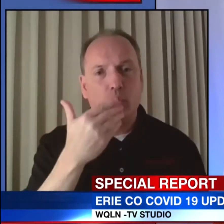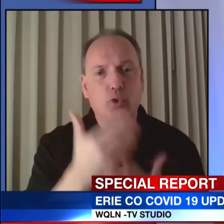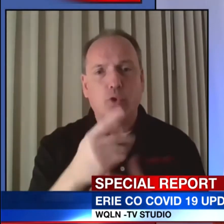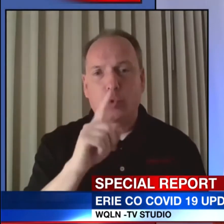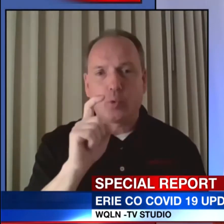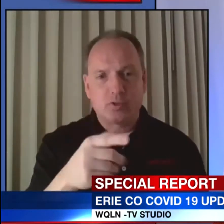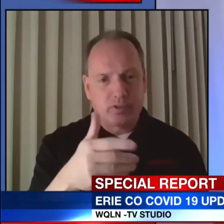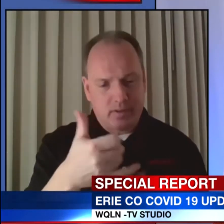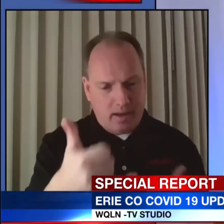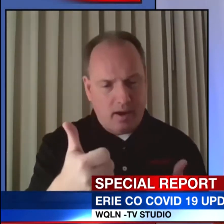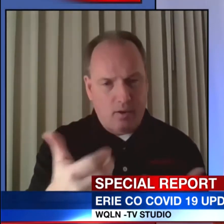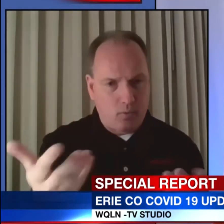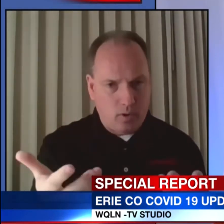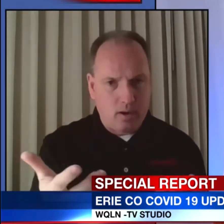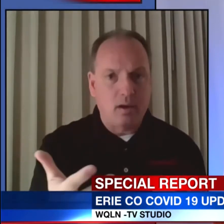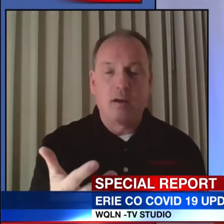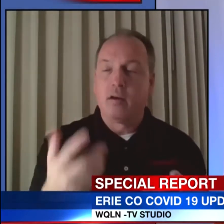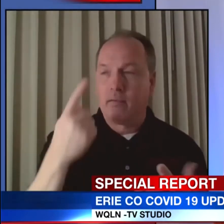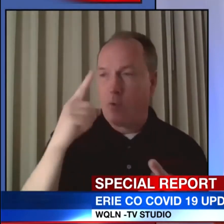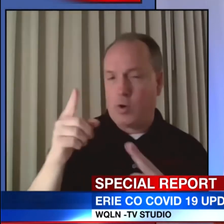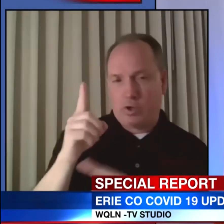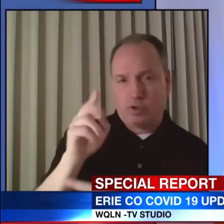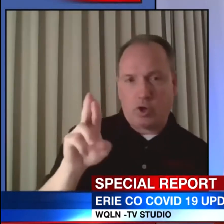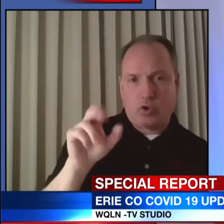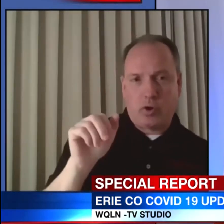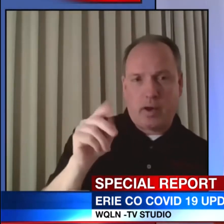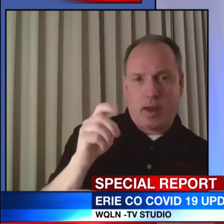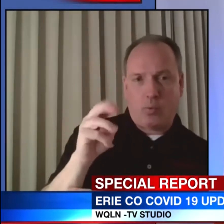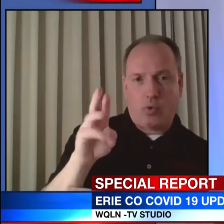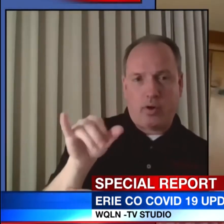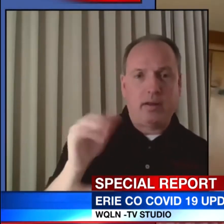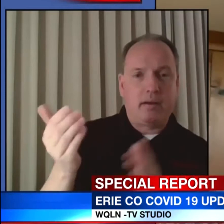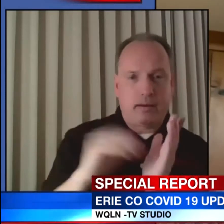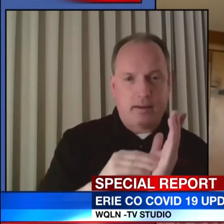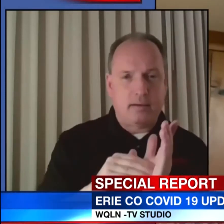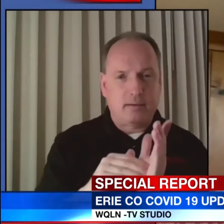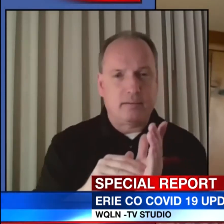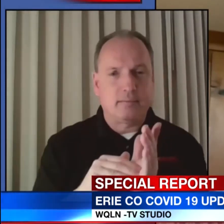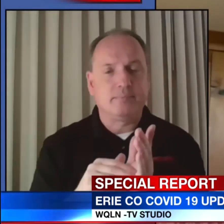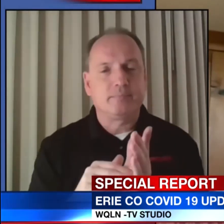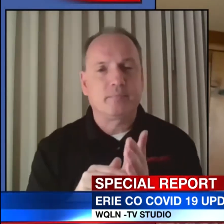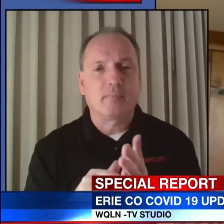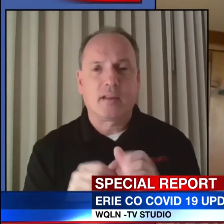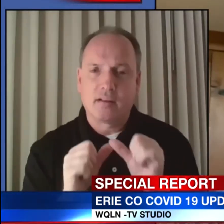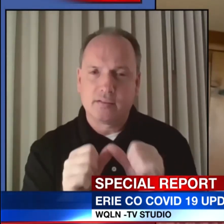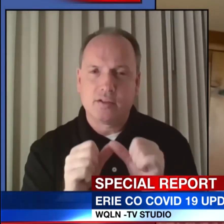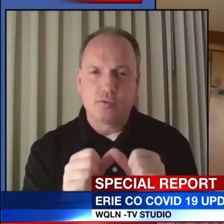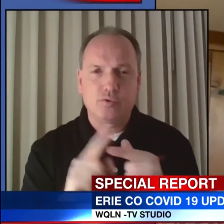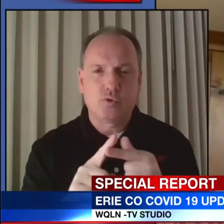TALK ERIE. YES. I THINK THIS MAY BE A GOOD